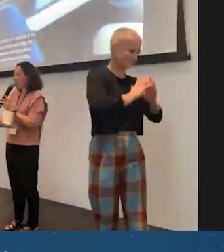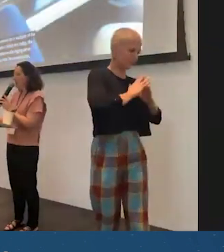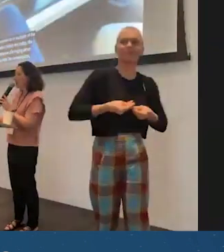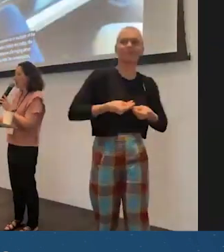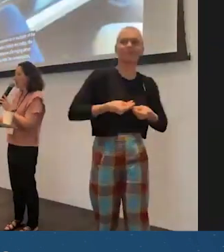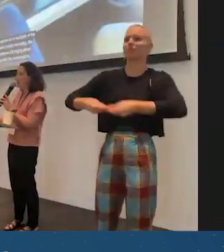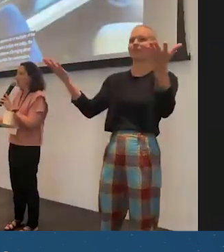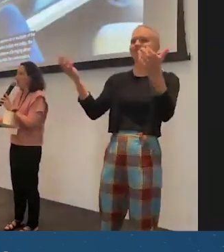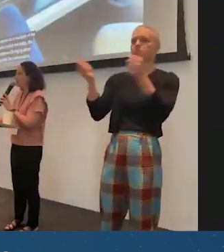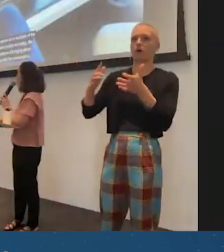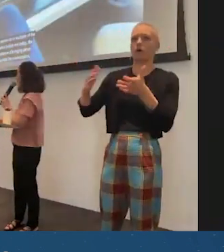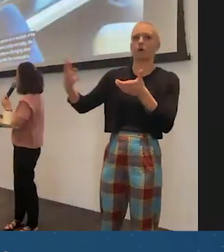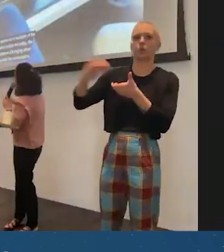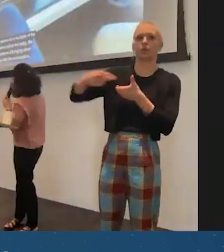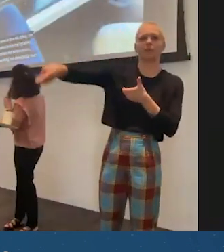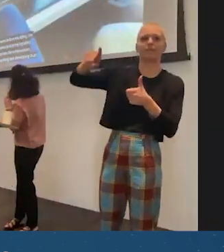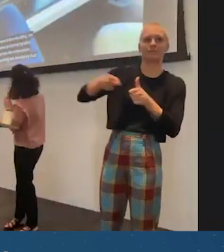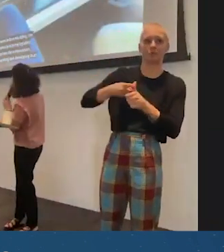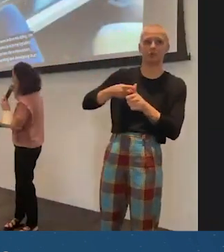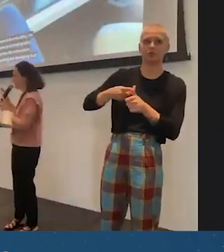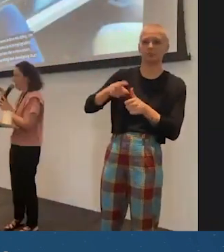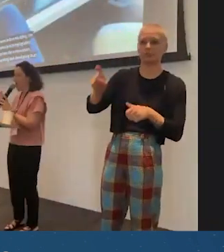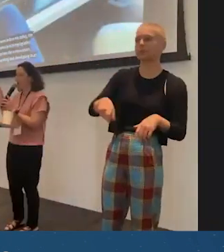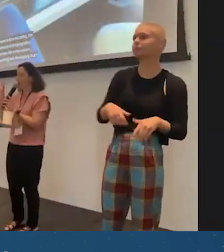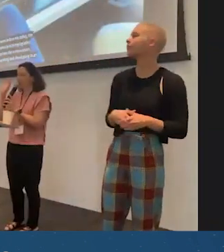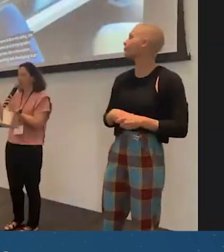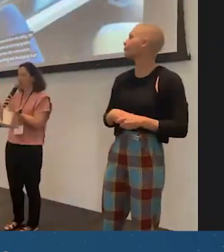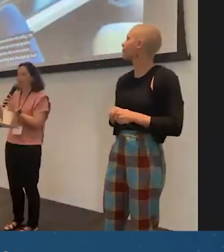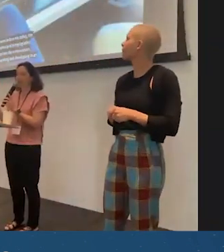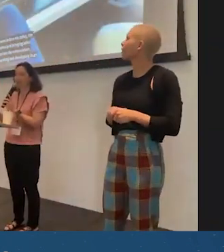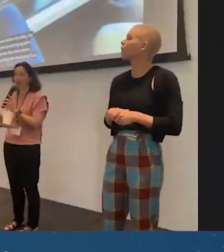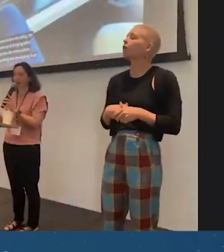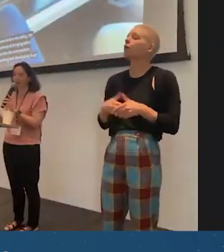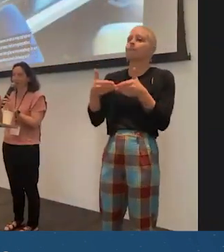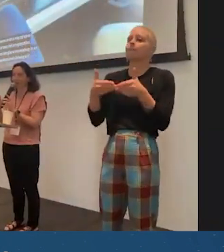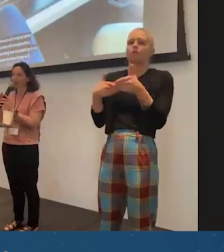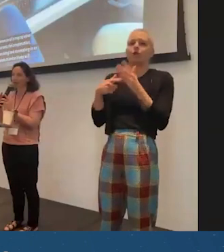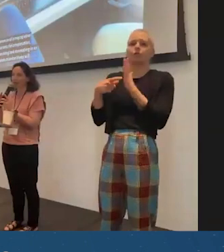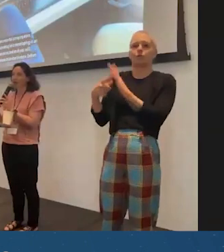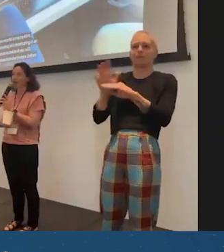And an important dimension-- before I play this video, I just want to set the scene a little bit for it.